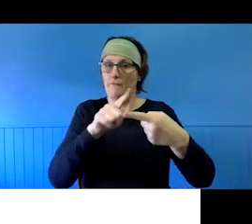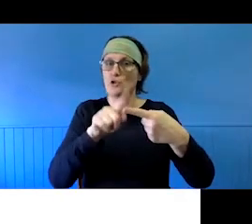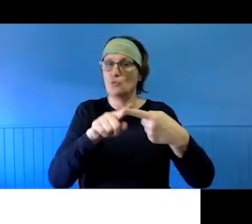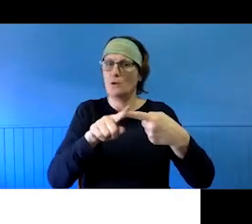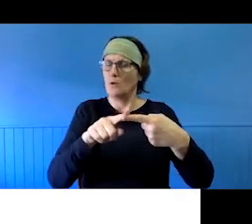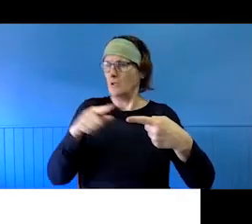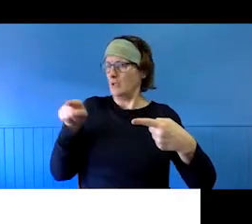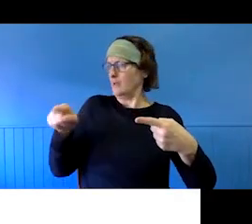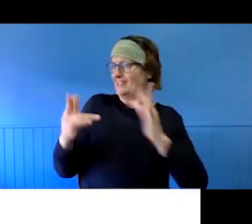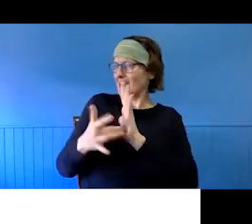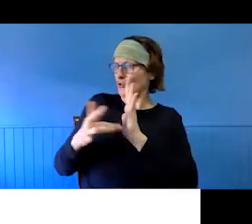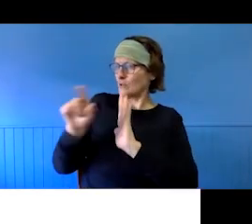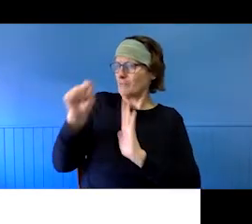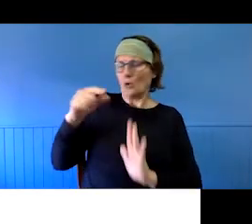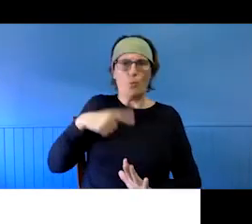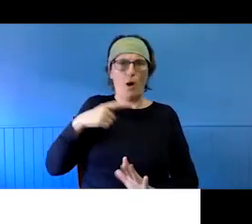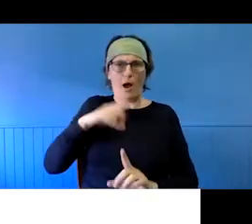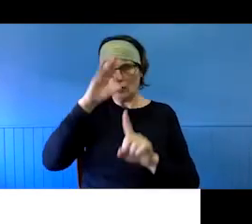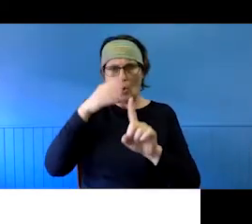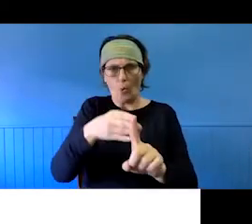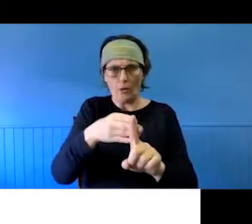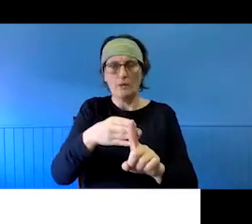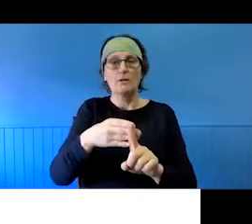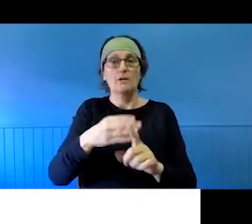technology. My goal for using Padlet, was, one, you get to